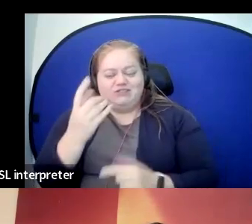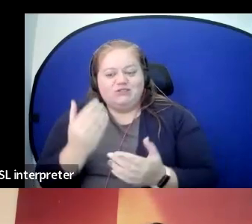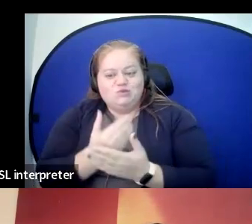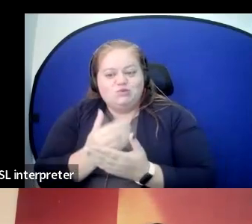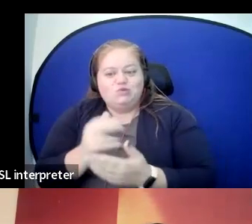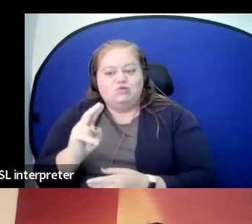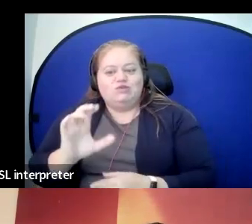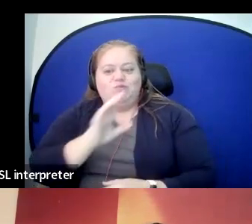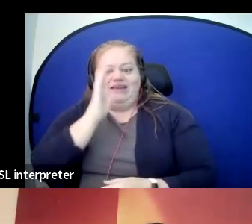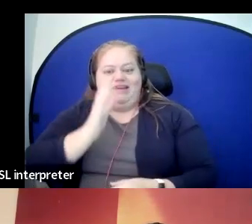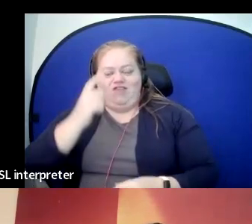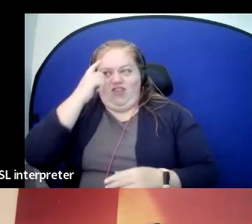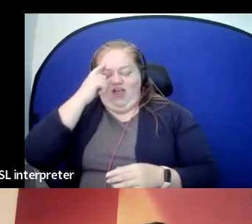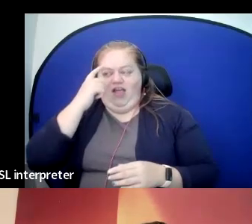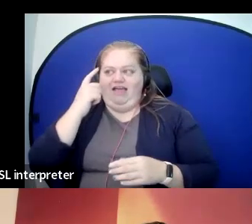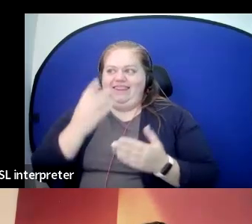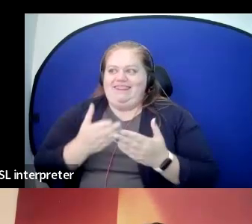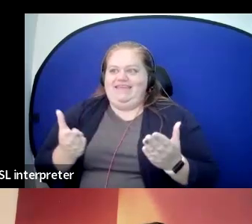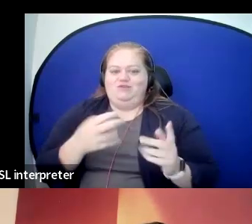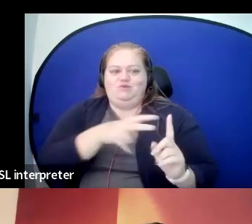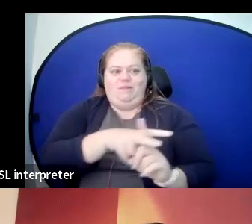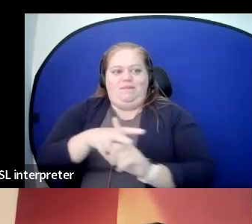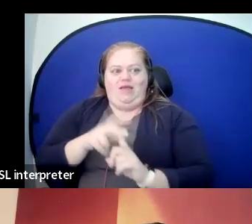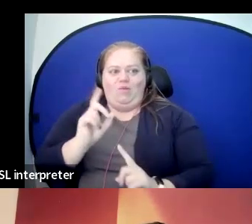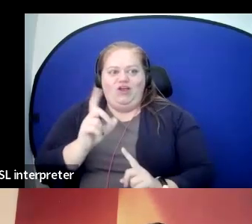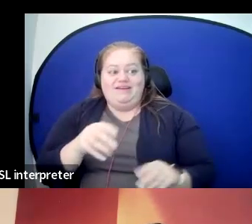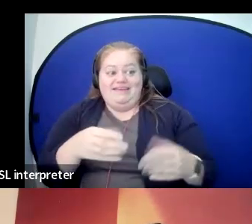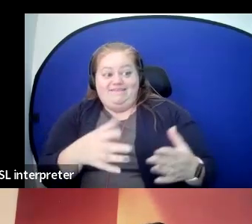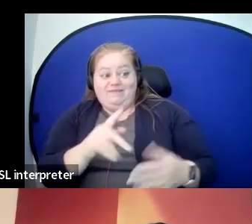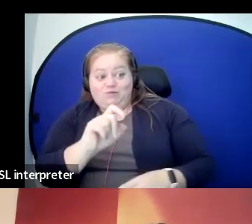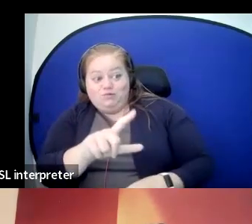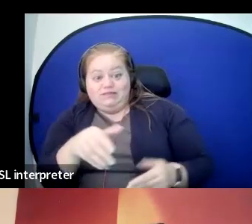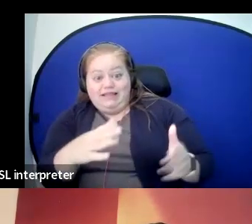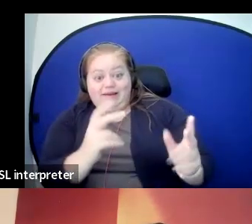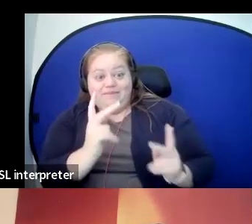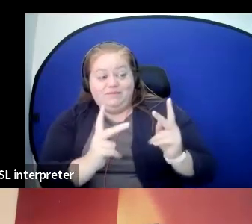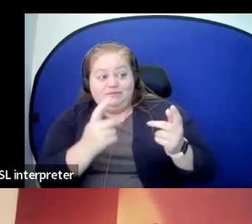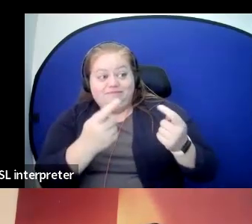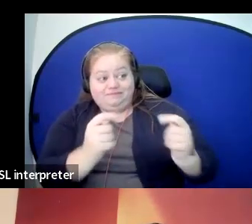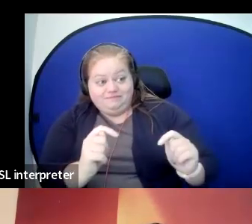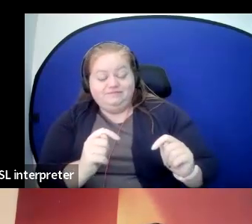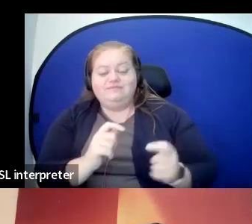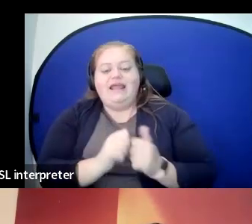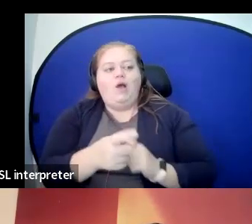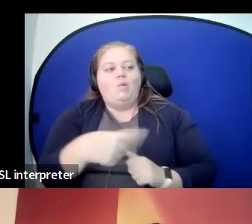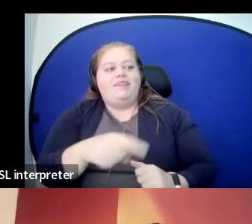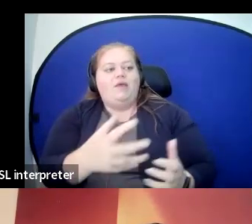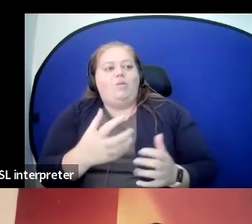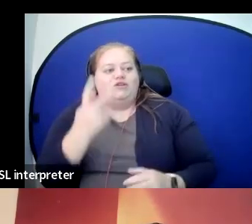anticipated before, where giving these tools to people and actually trying it out and learning from their real experience really taught us some much